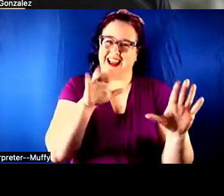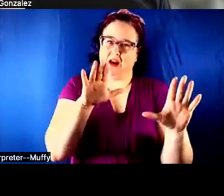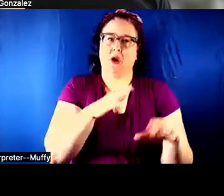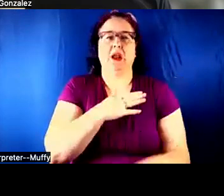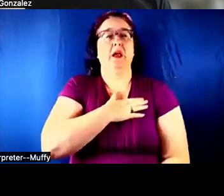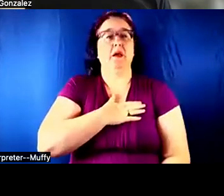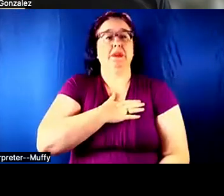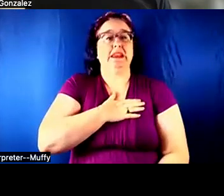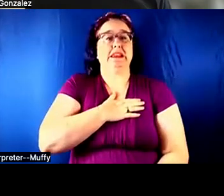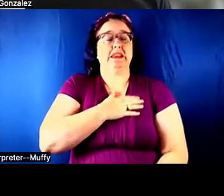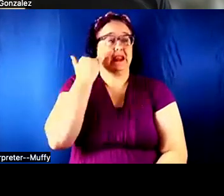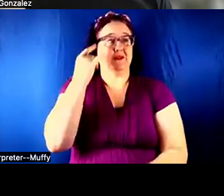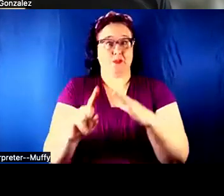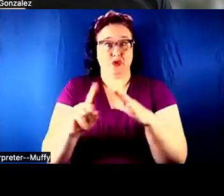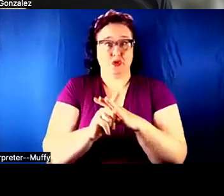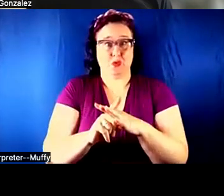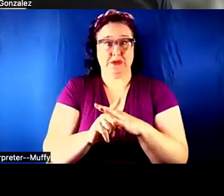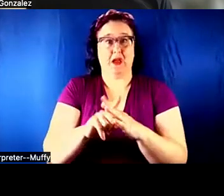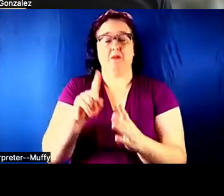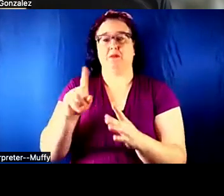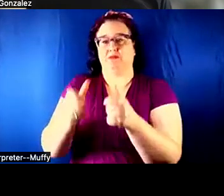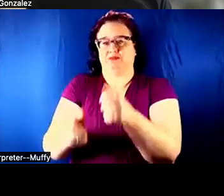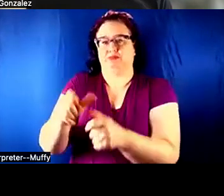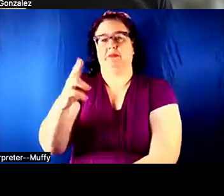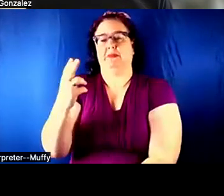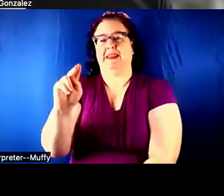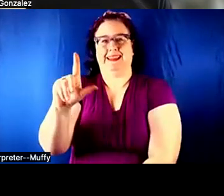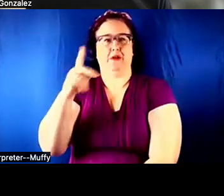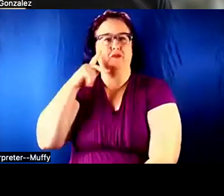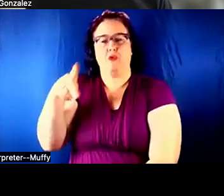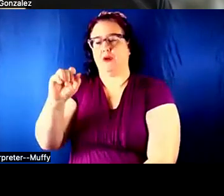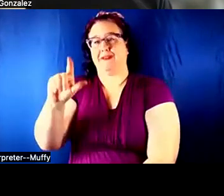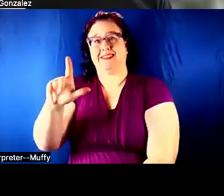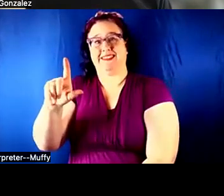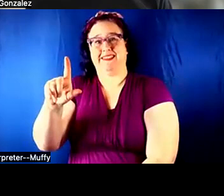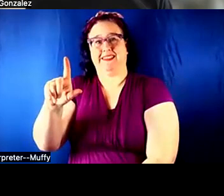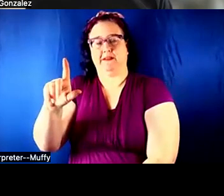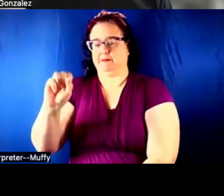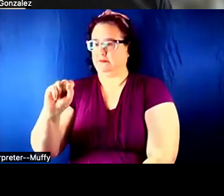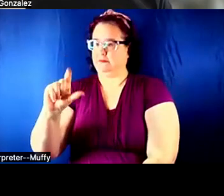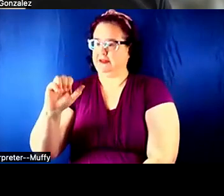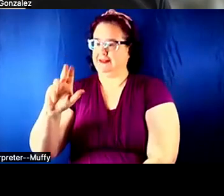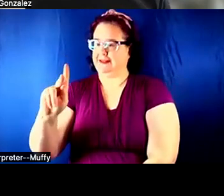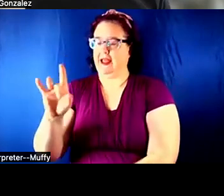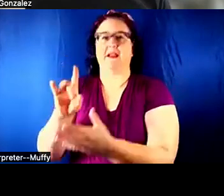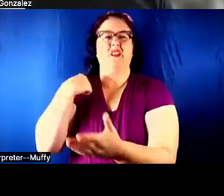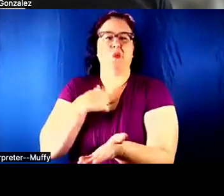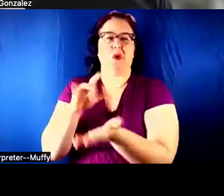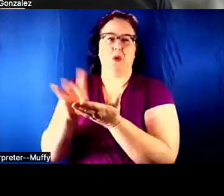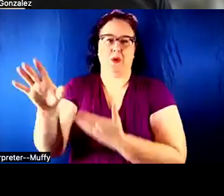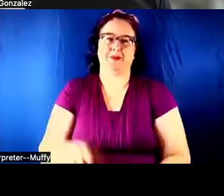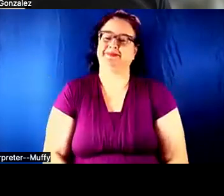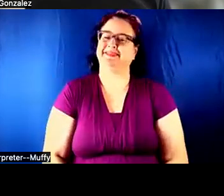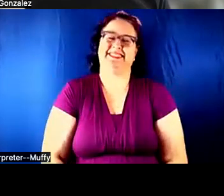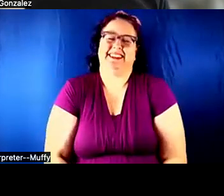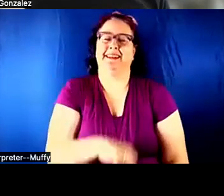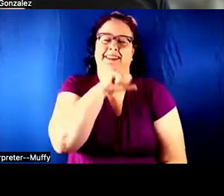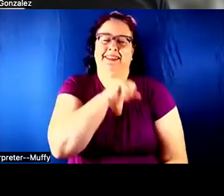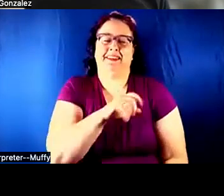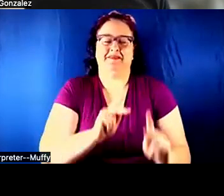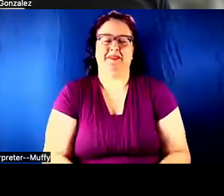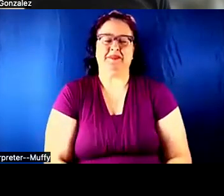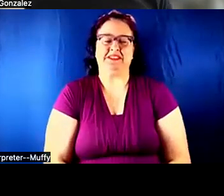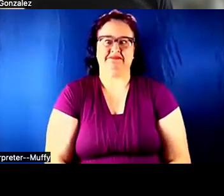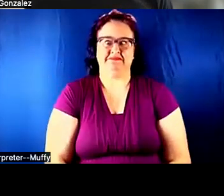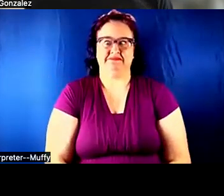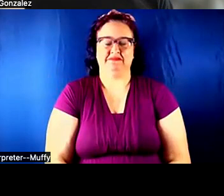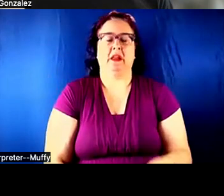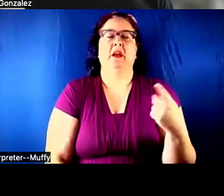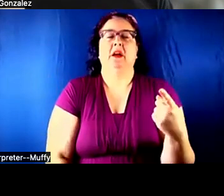IN SLACK AND WE WILL BOOT THEM. GOT TO LOVE PEOPLE SOMETIMES. YEAH, DON'T LET ME INTERRUPT.